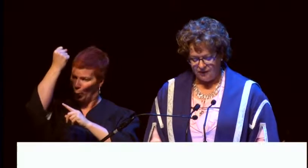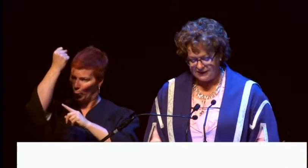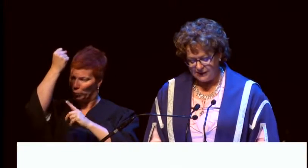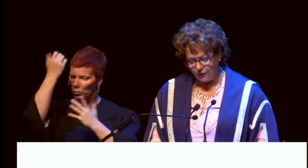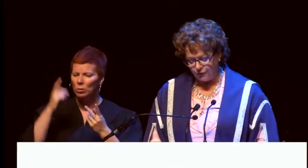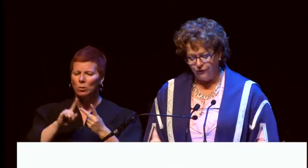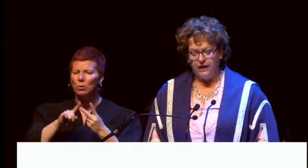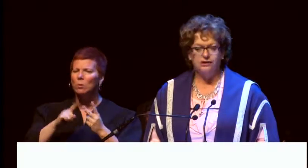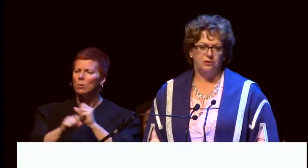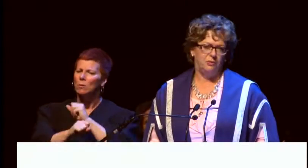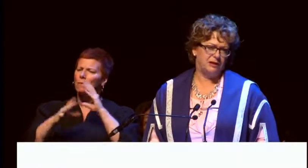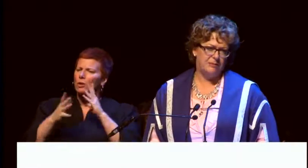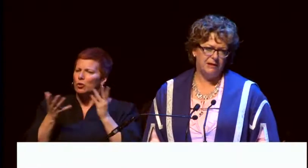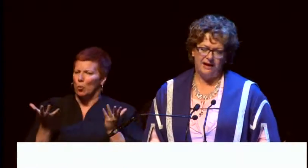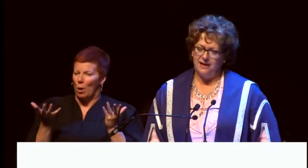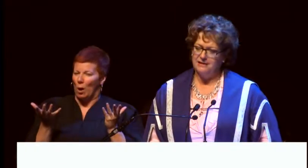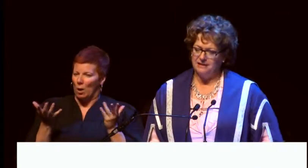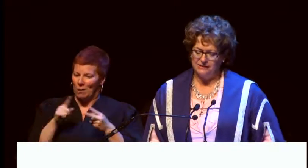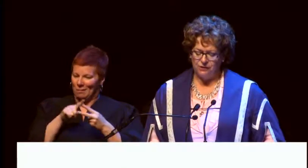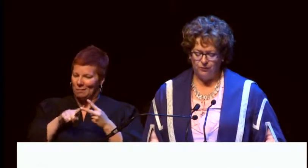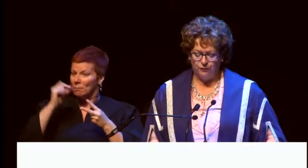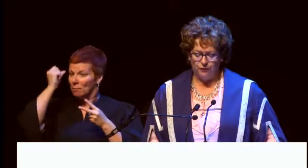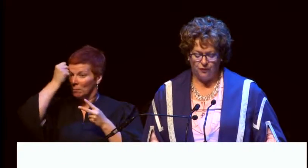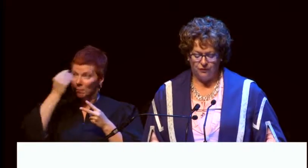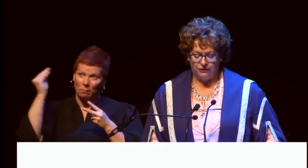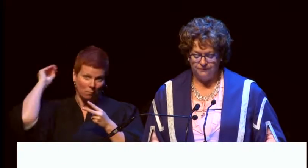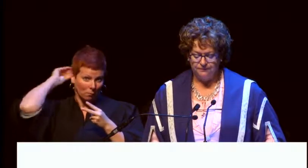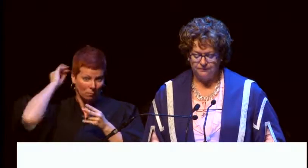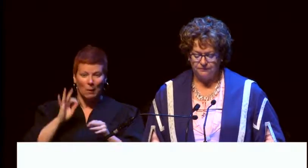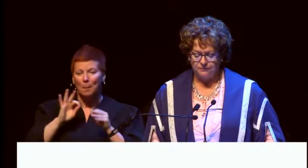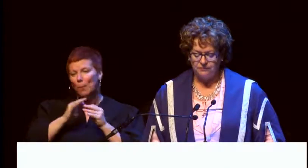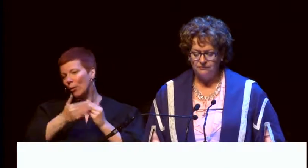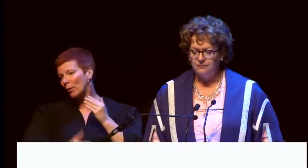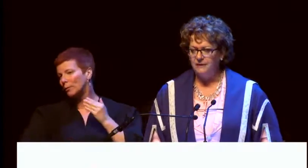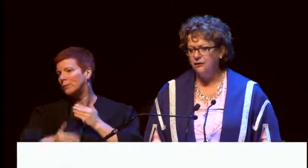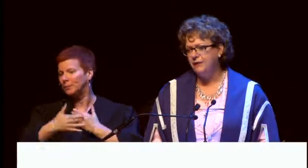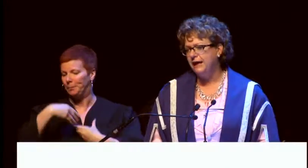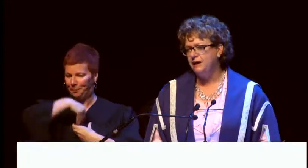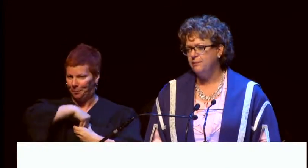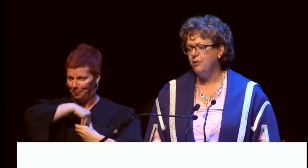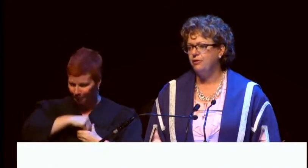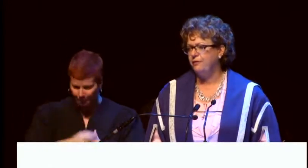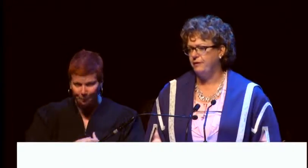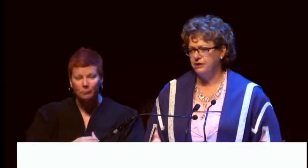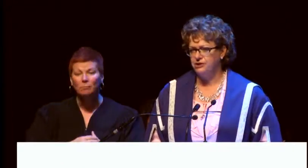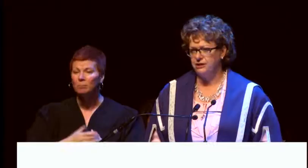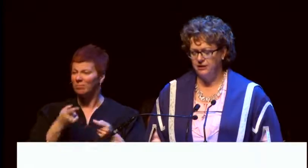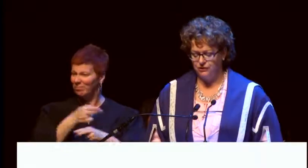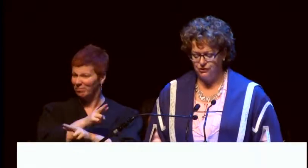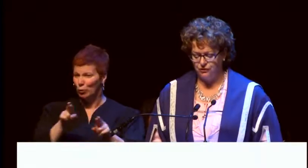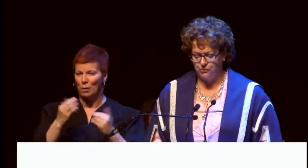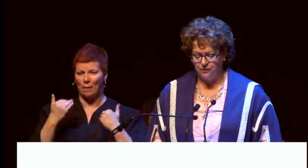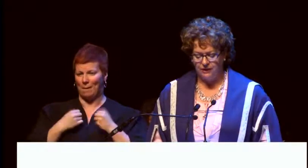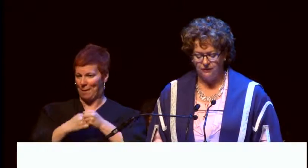THIS SELF-REFLECTION WILL COME IN HANDY AS YOU MOVE FORWARD. YOU HAVE LAID AN IMPORTANT FOUNDATION HERE AT GEORGE BROWN.